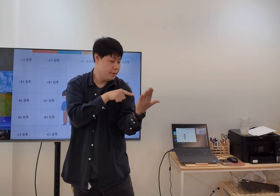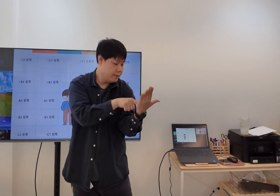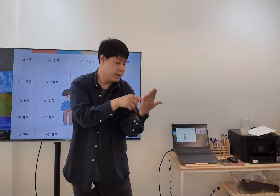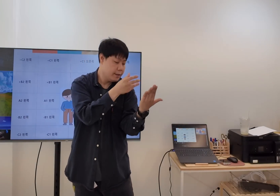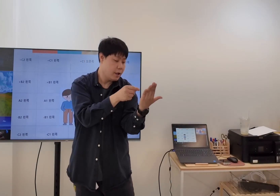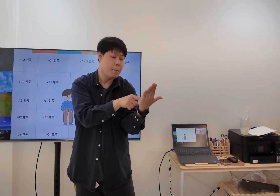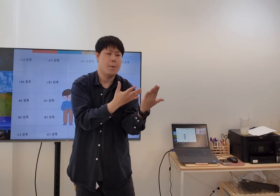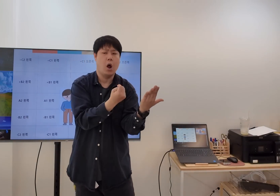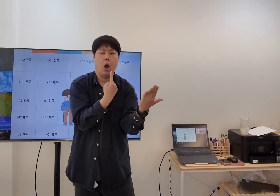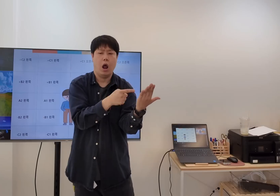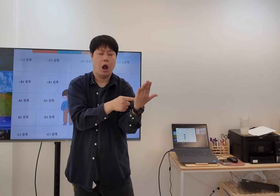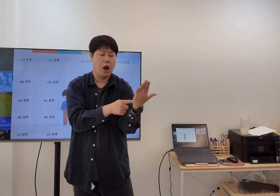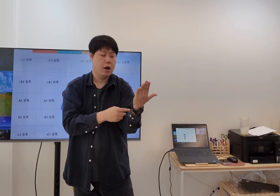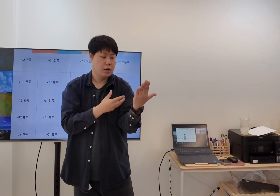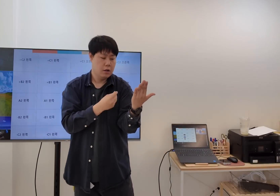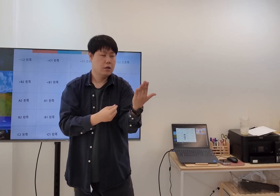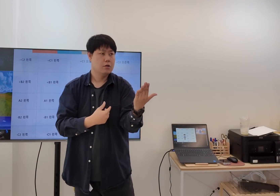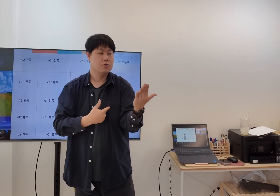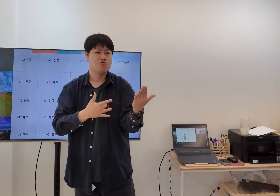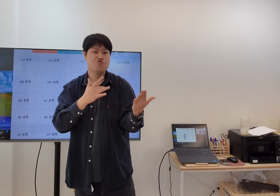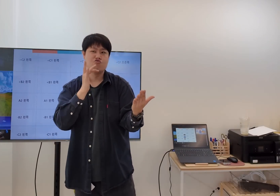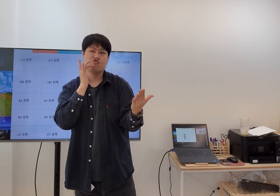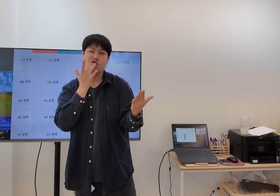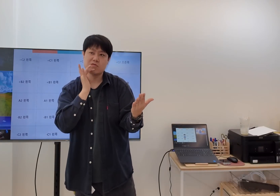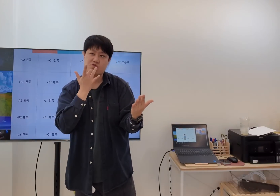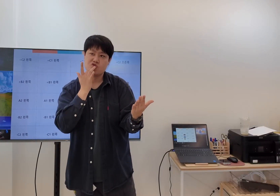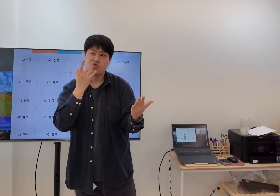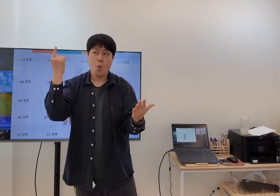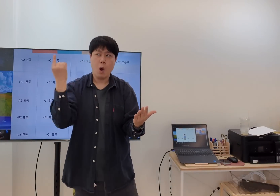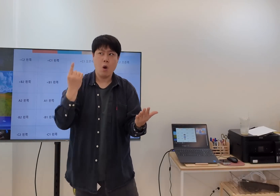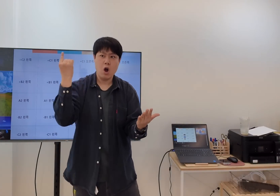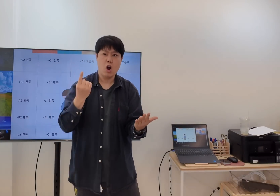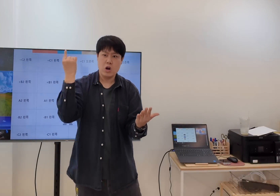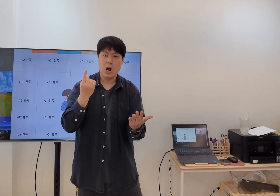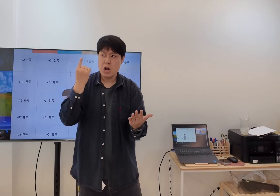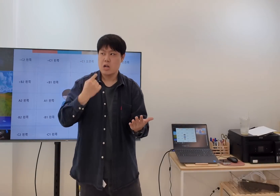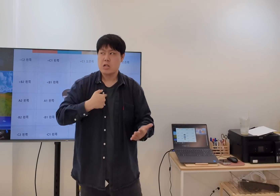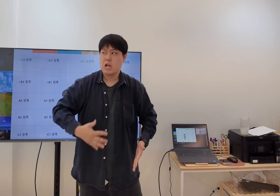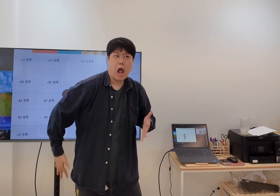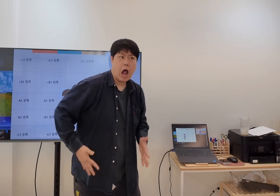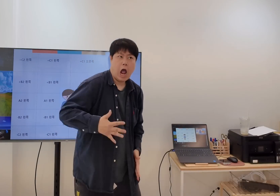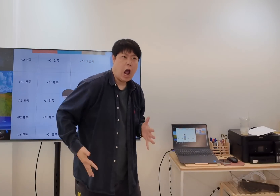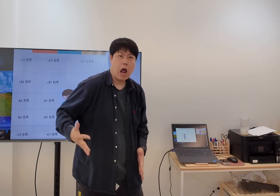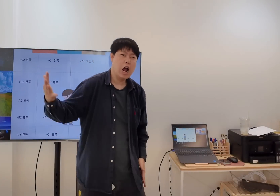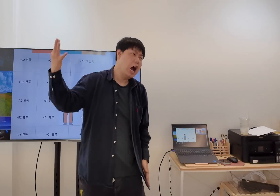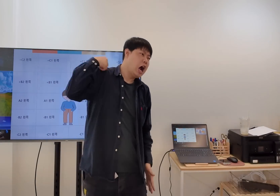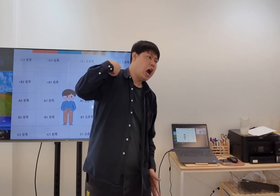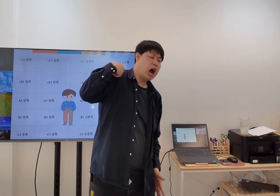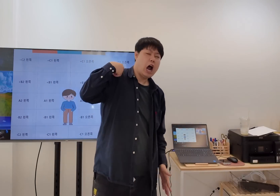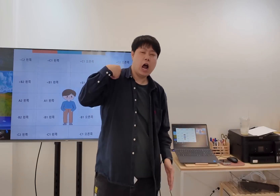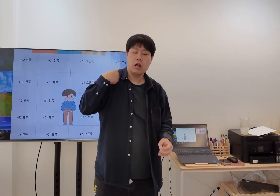There are many examples like this. Monsters come and the main character runs away, but assuming there is a text